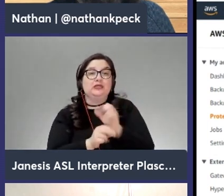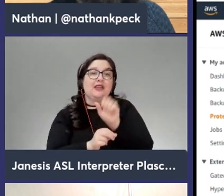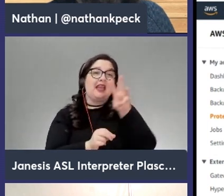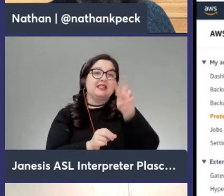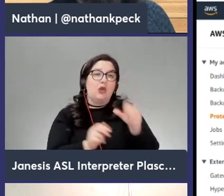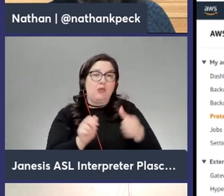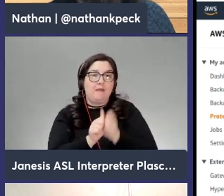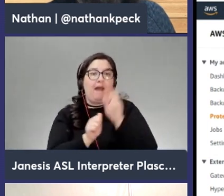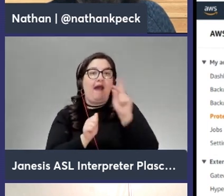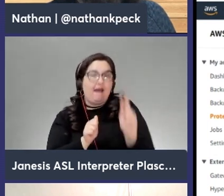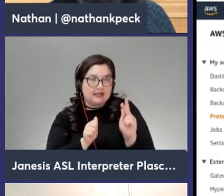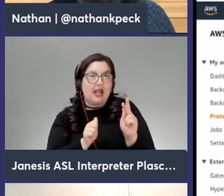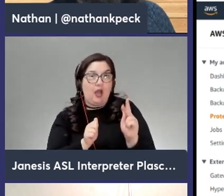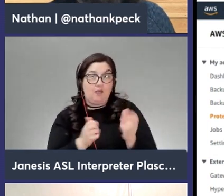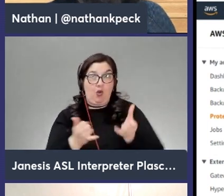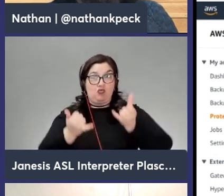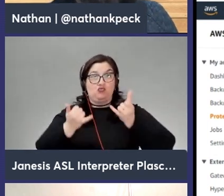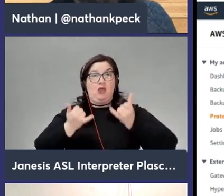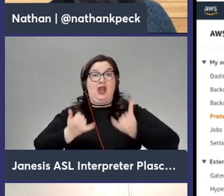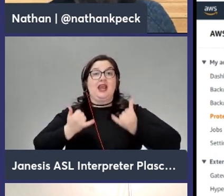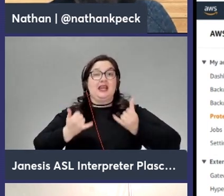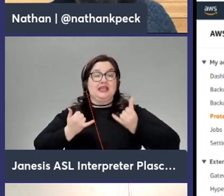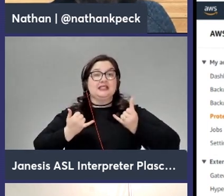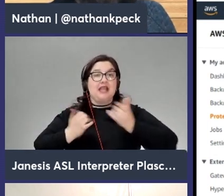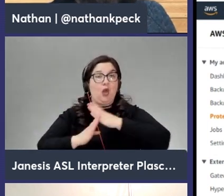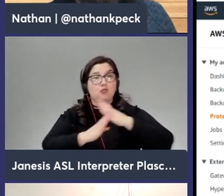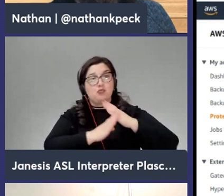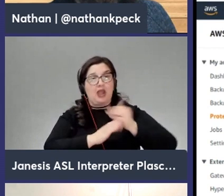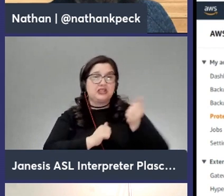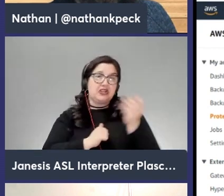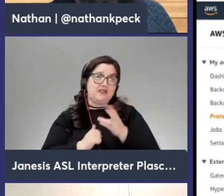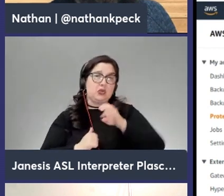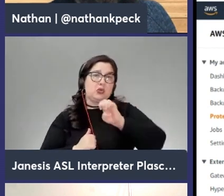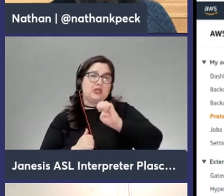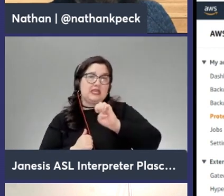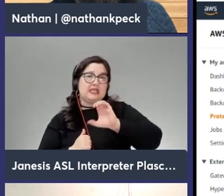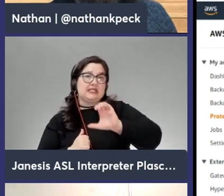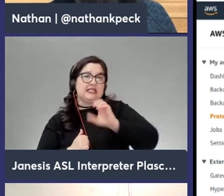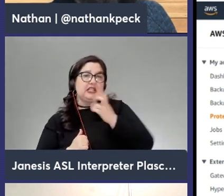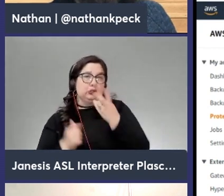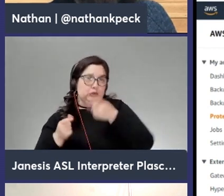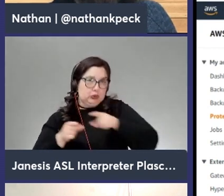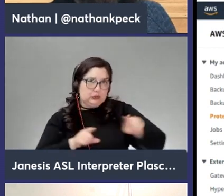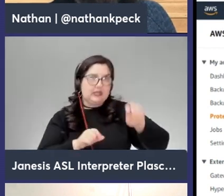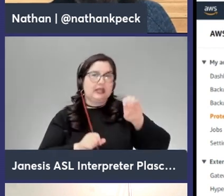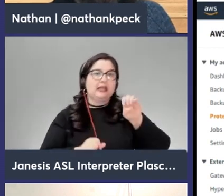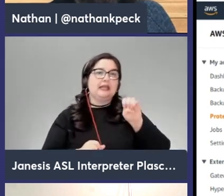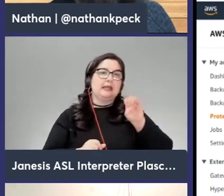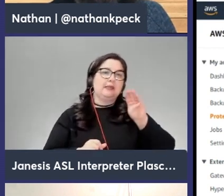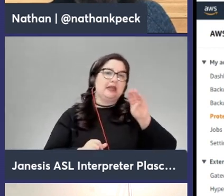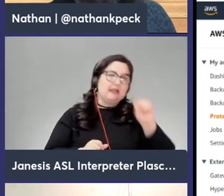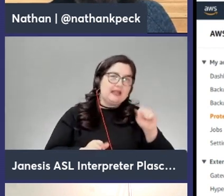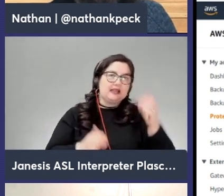So right now I'm protecting a few EC2 instances, a few EBS snapshots, a few EFS File Systems,